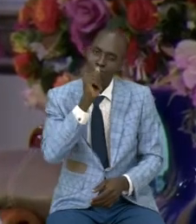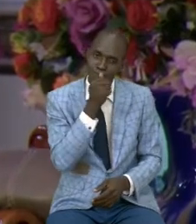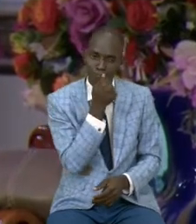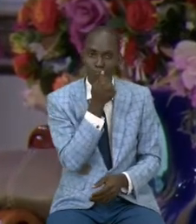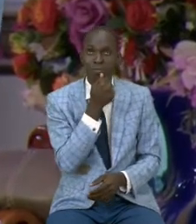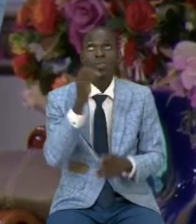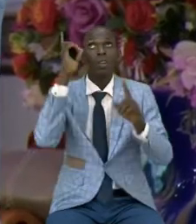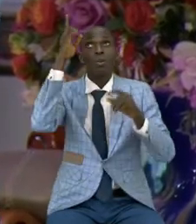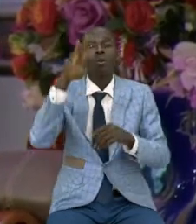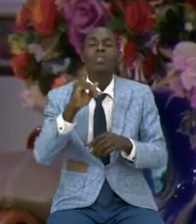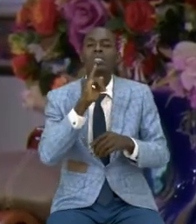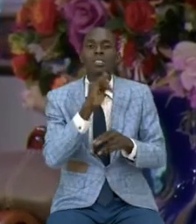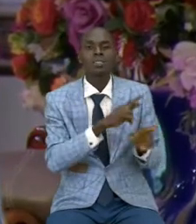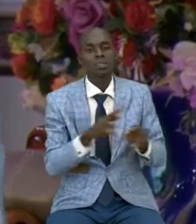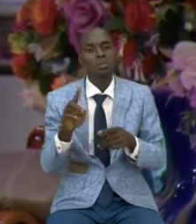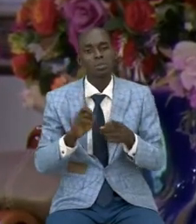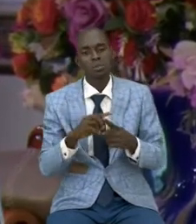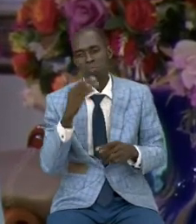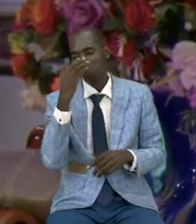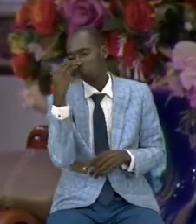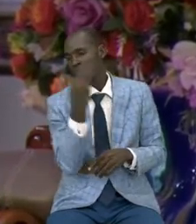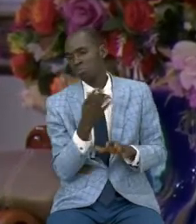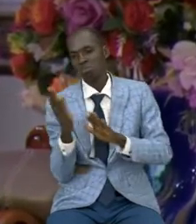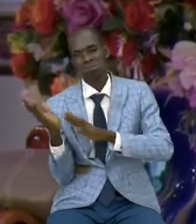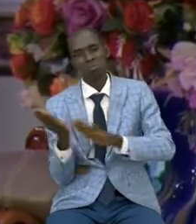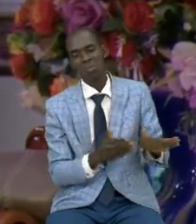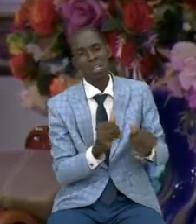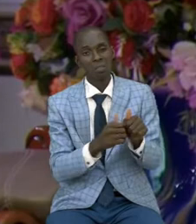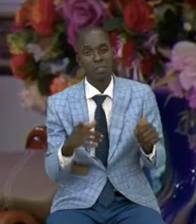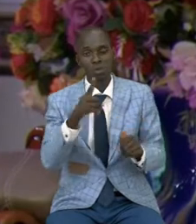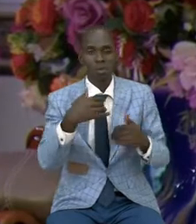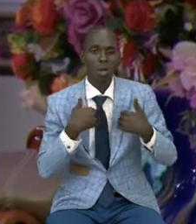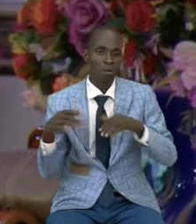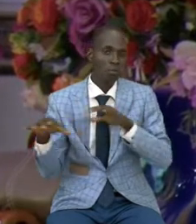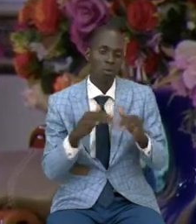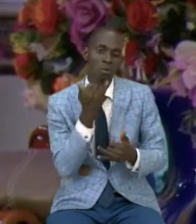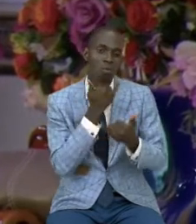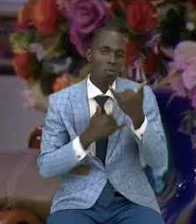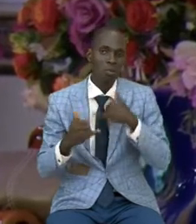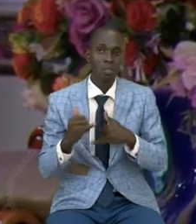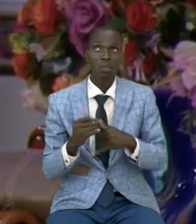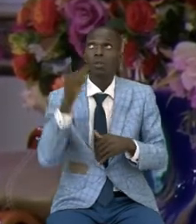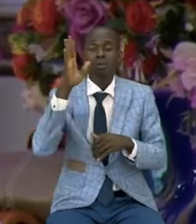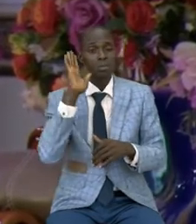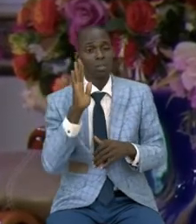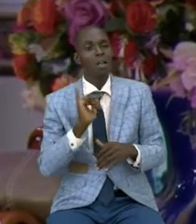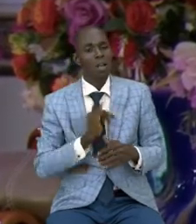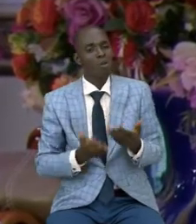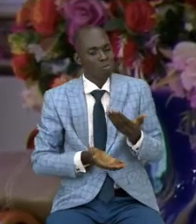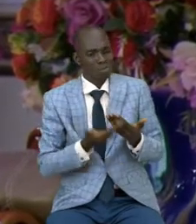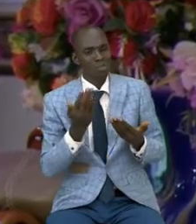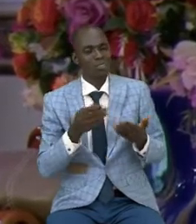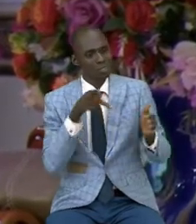overlook everything you have done is said i could have killed you and i could have justified that